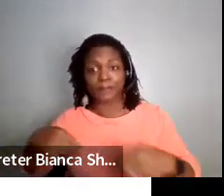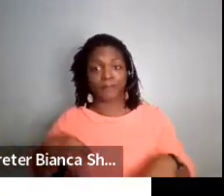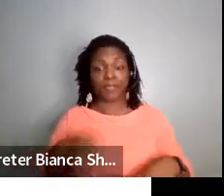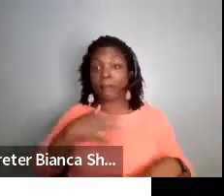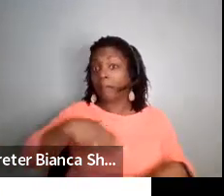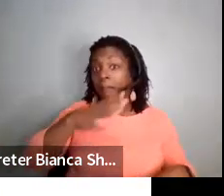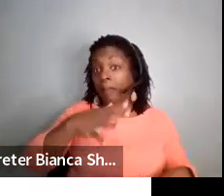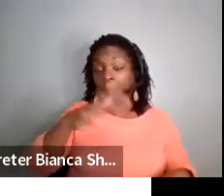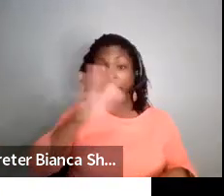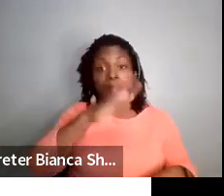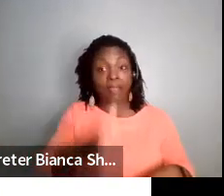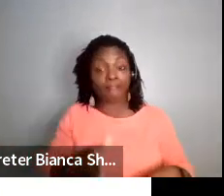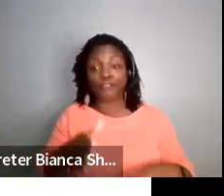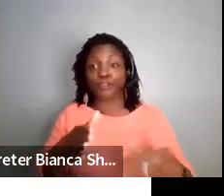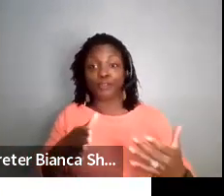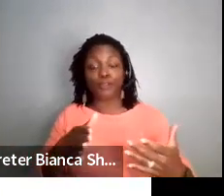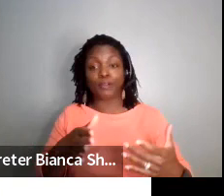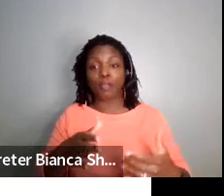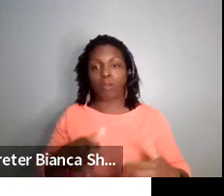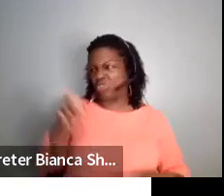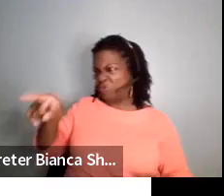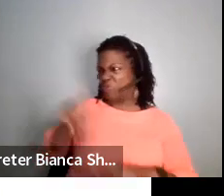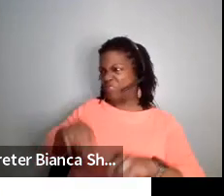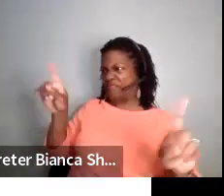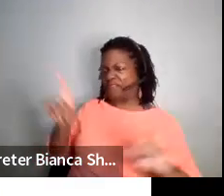distinguished between the 2 of us. She treated us the same way.